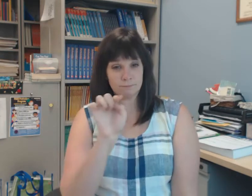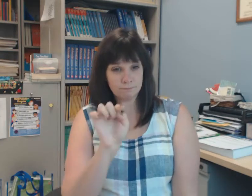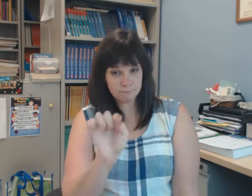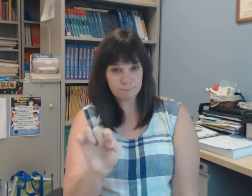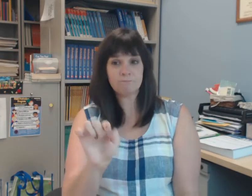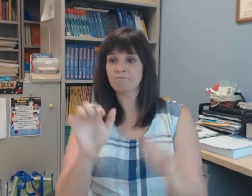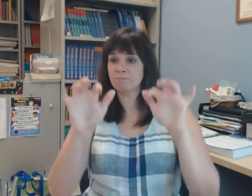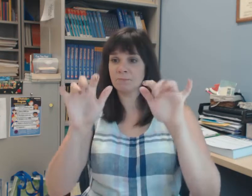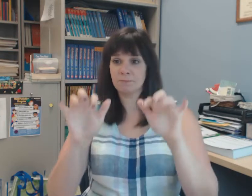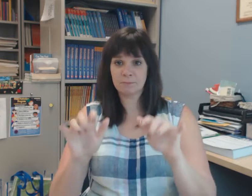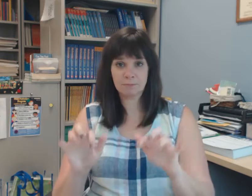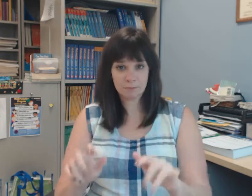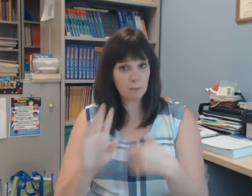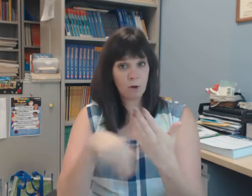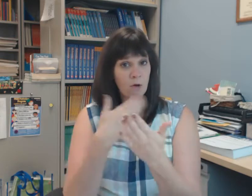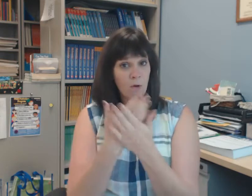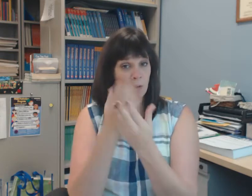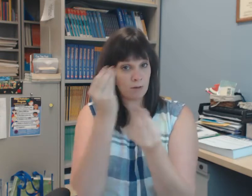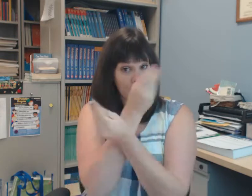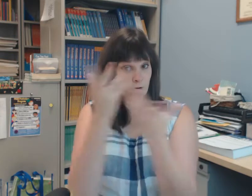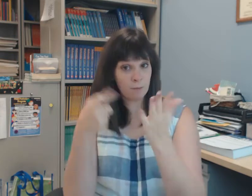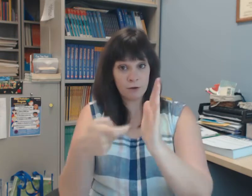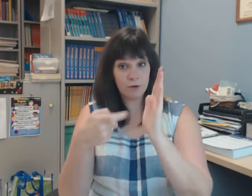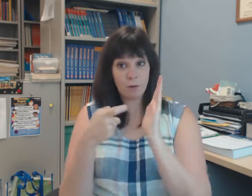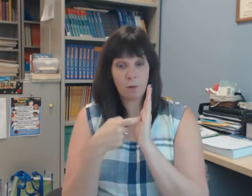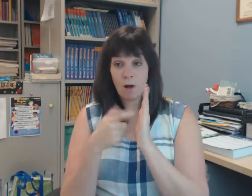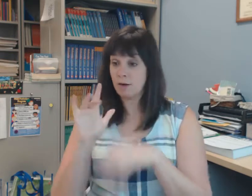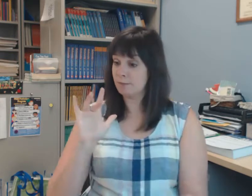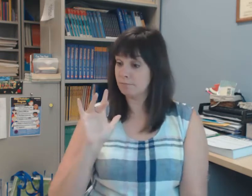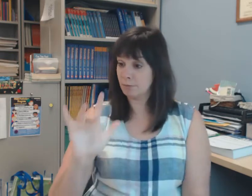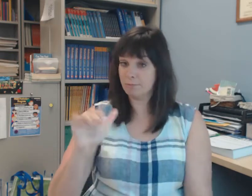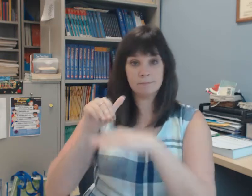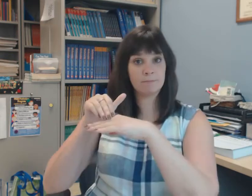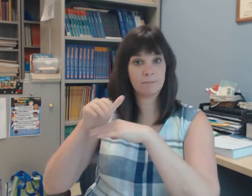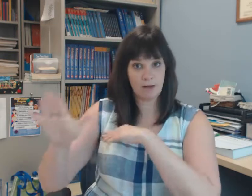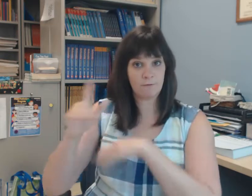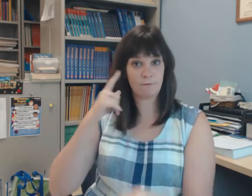Simply scroll down, type in all the required information, and click submit.